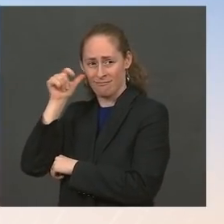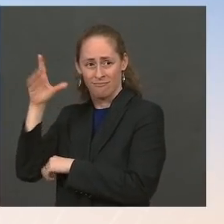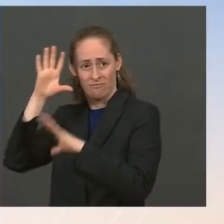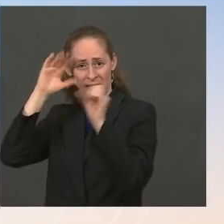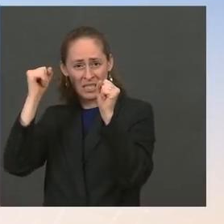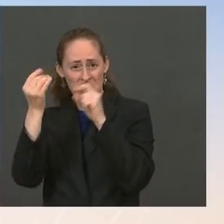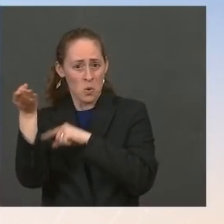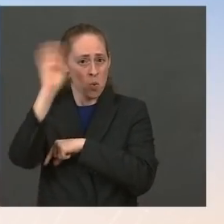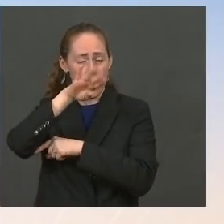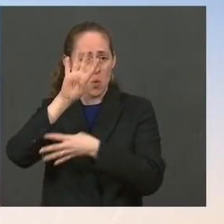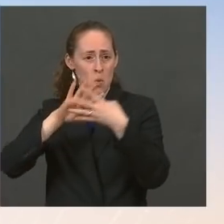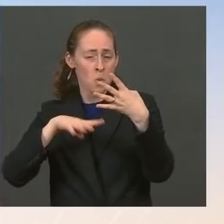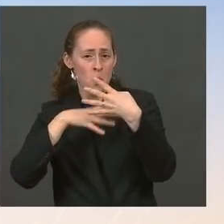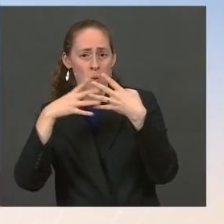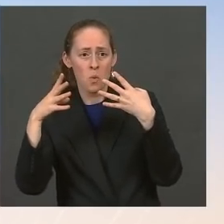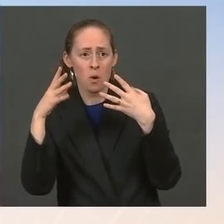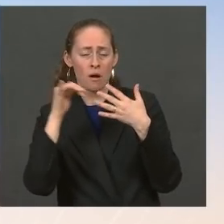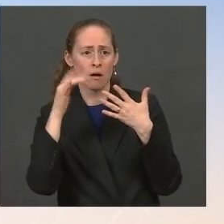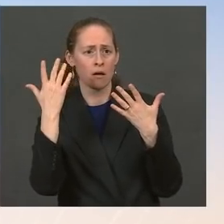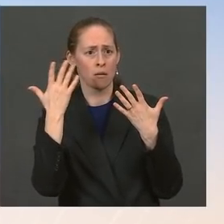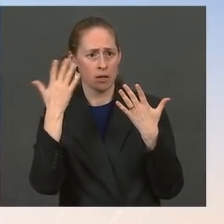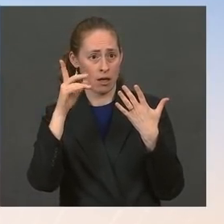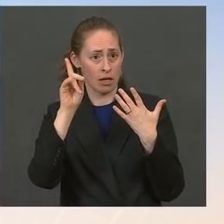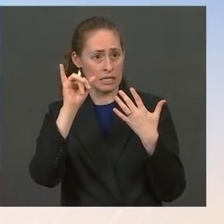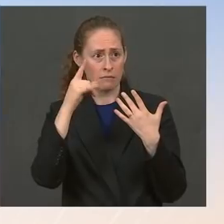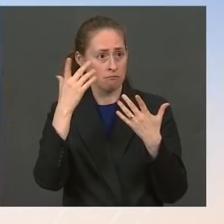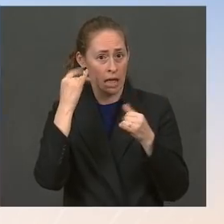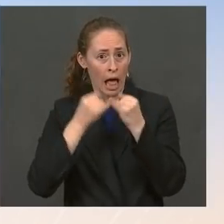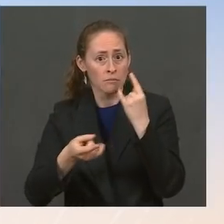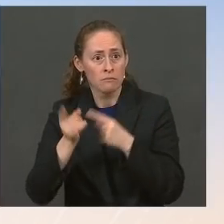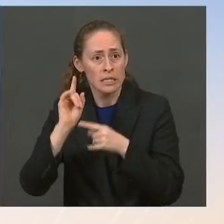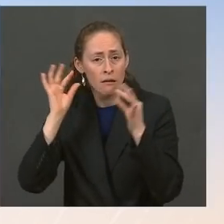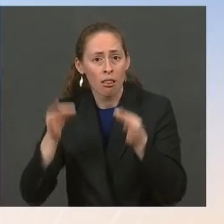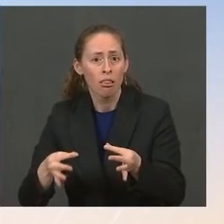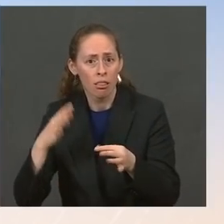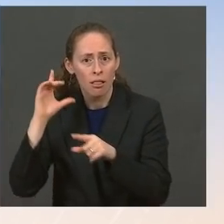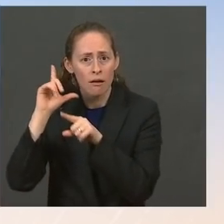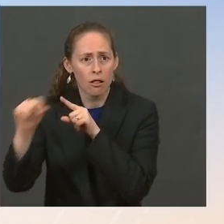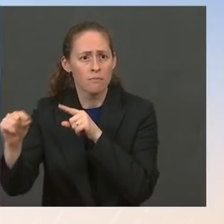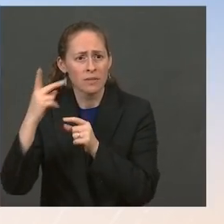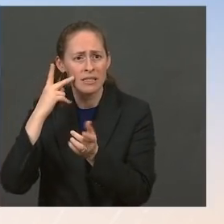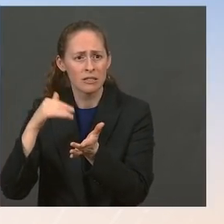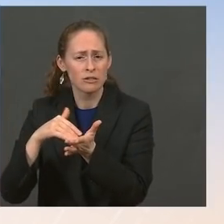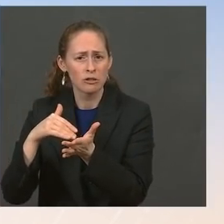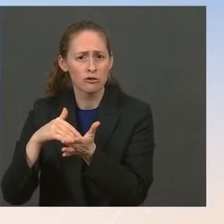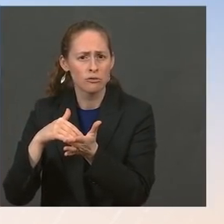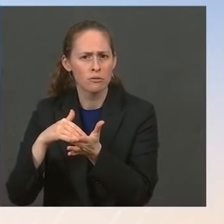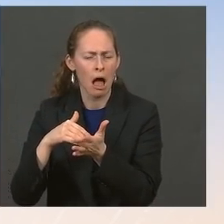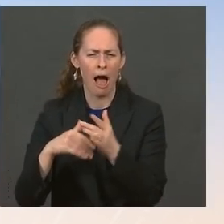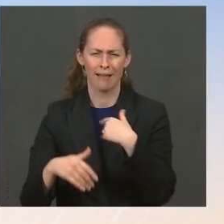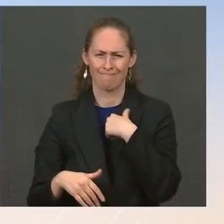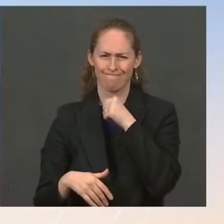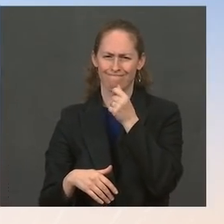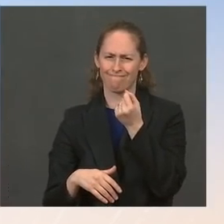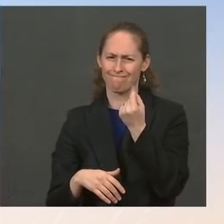to the decision of his going in today? Ms. Psaki: In -- I'm sorry, I don't really understand your question. The Press: For the physical. Ms. Psaki: To do it or not -- I'm not --